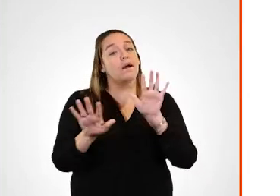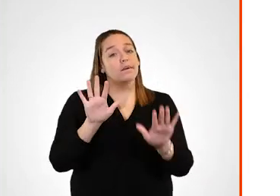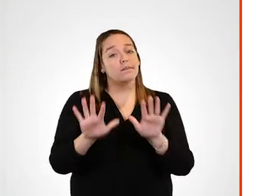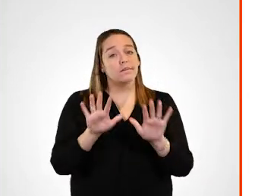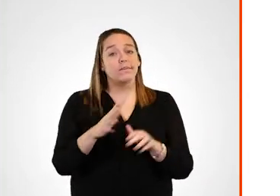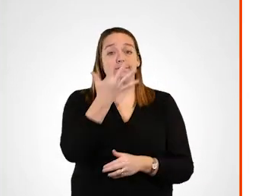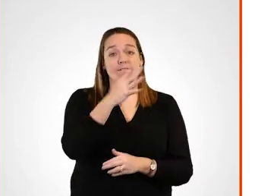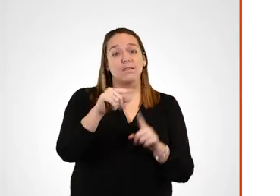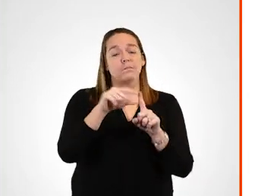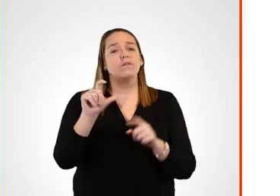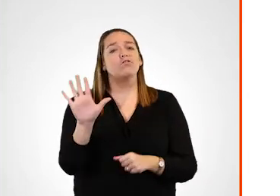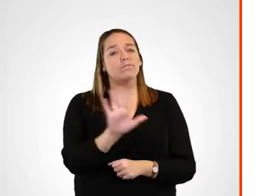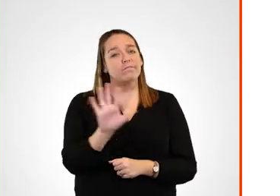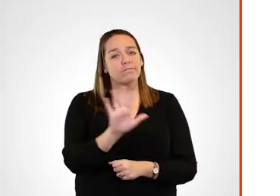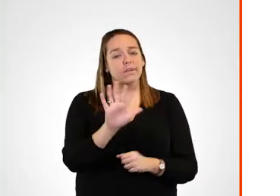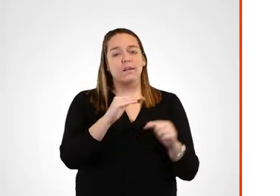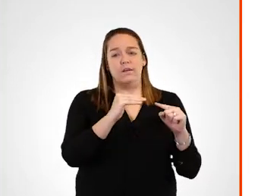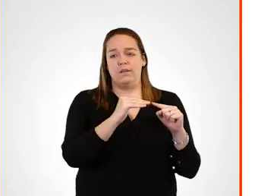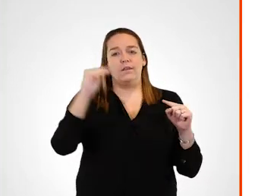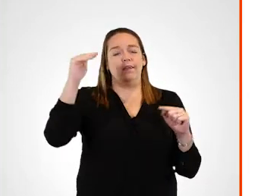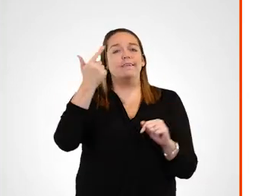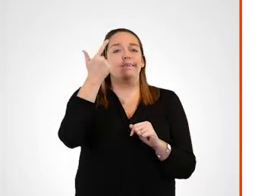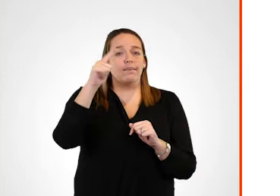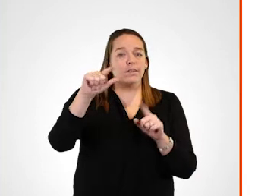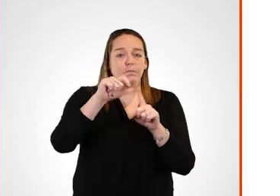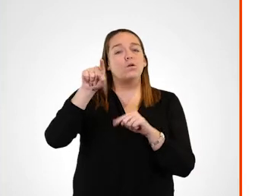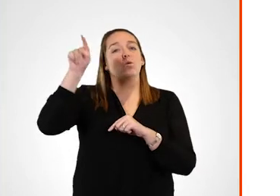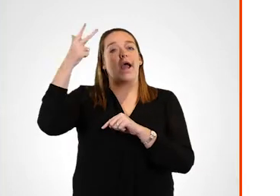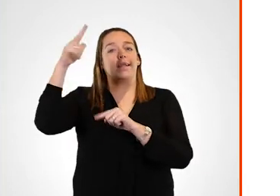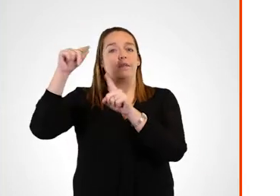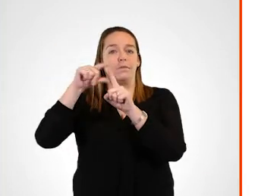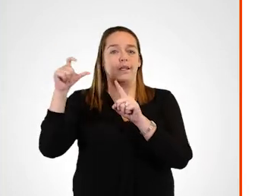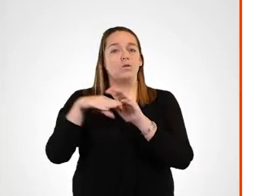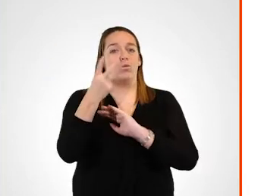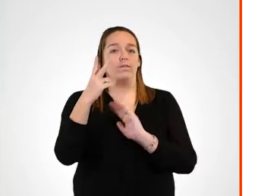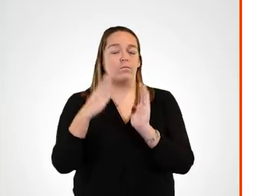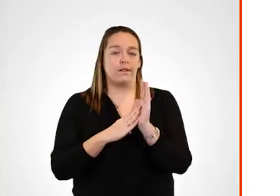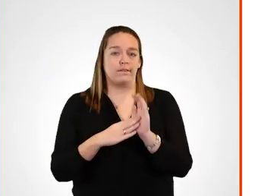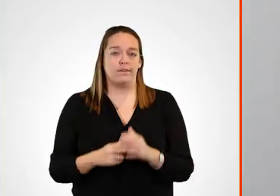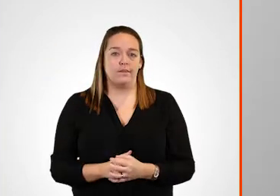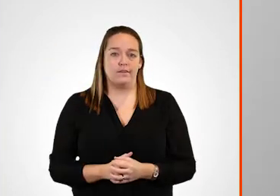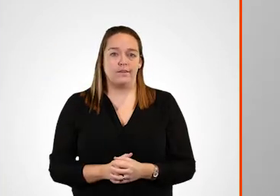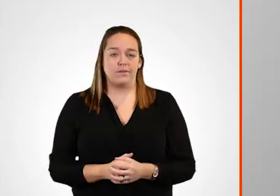about 50% up to 70 and then 80% at 24 months.